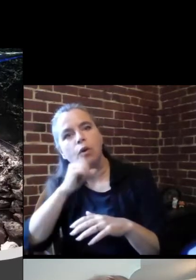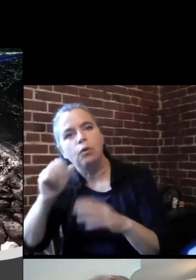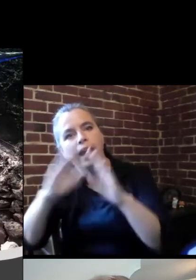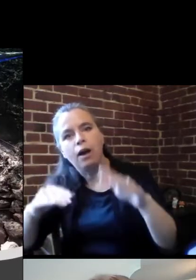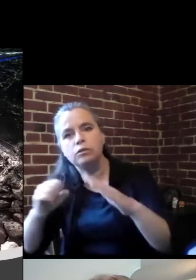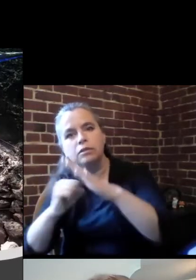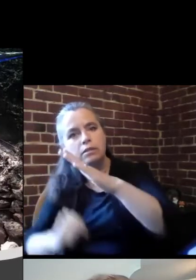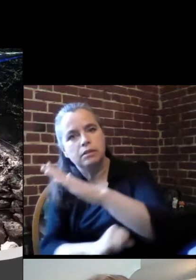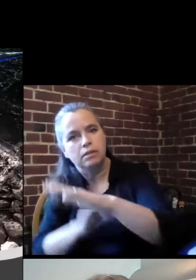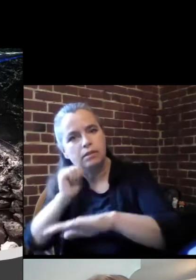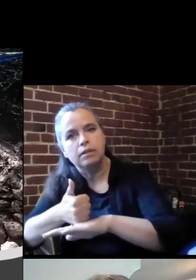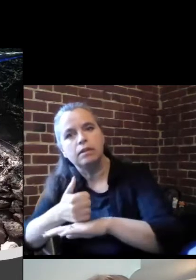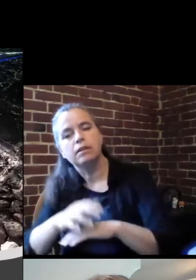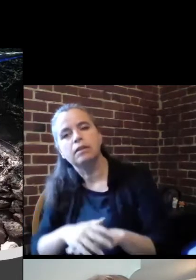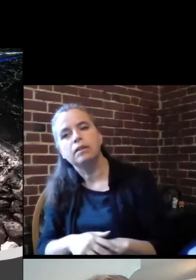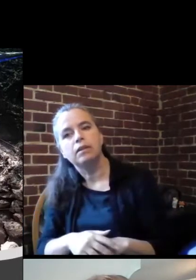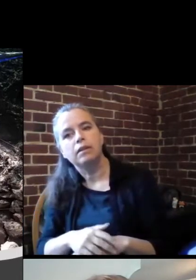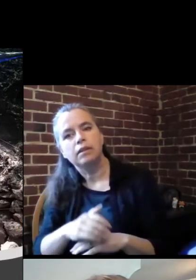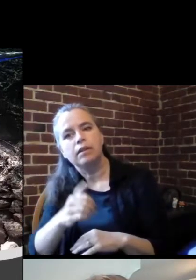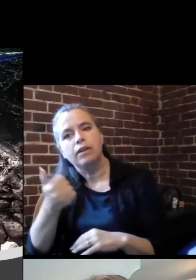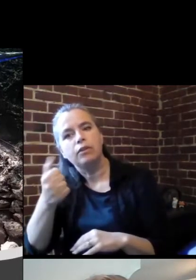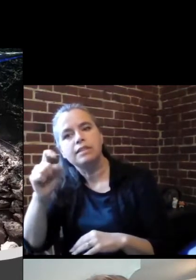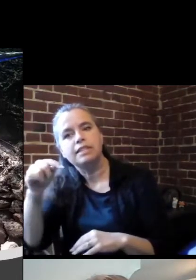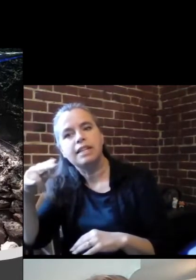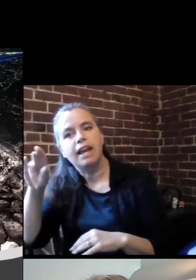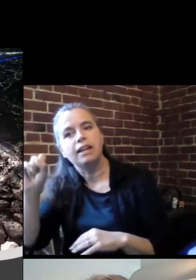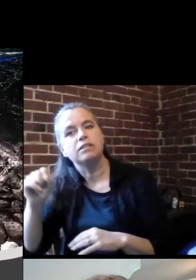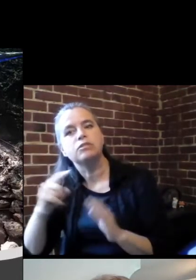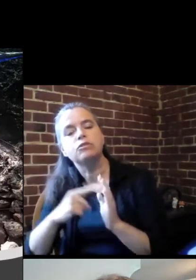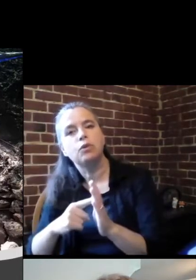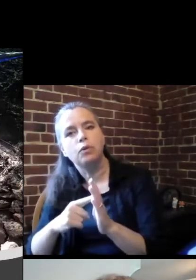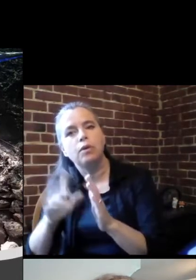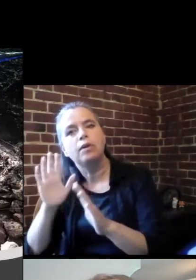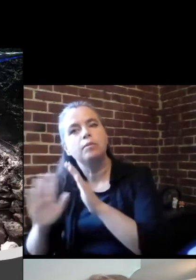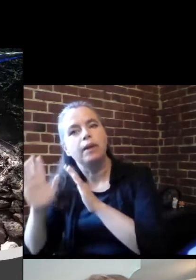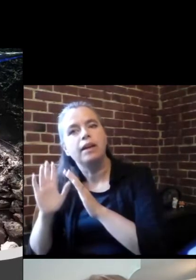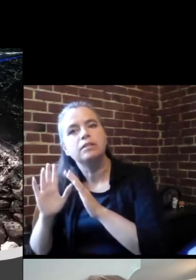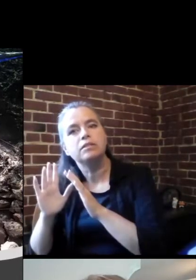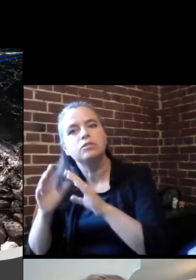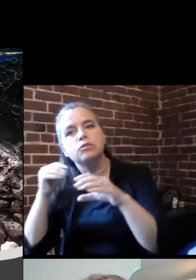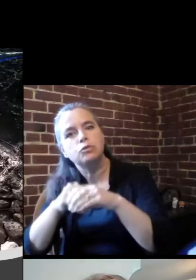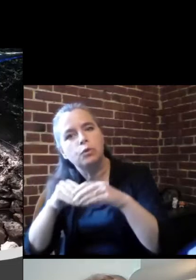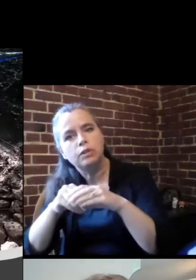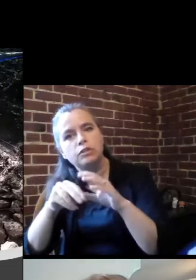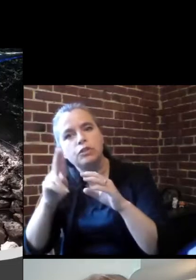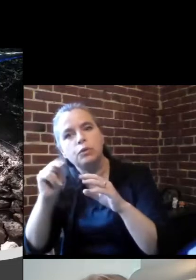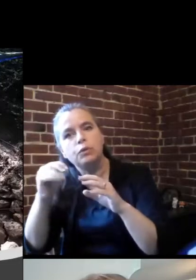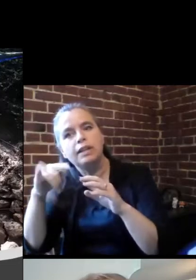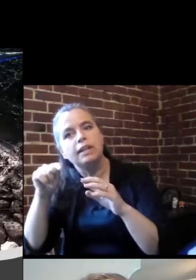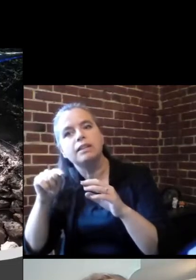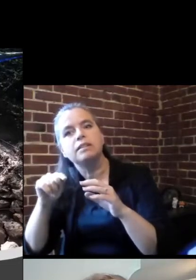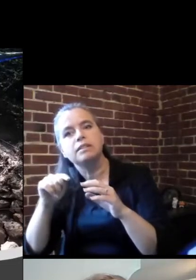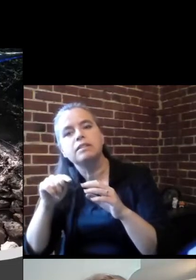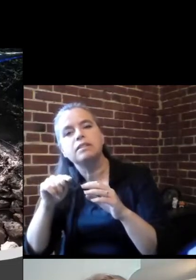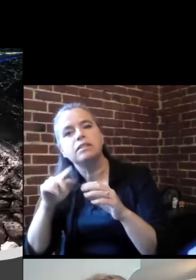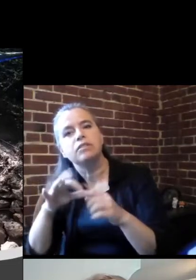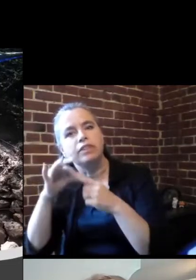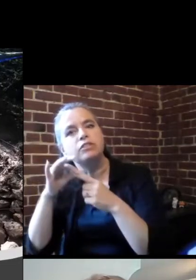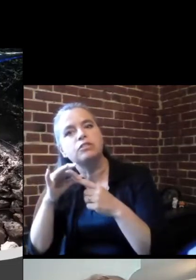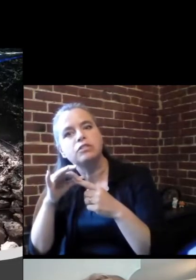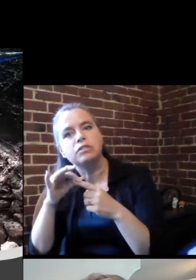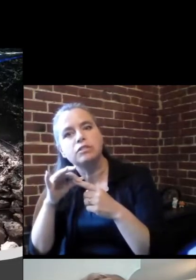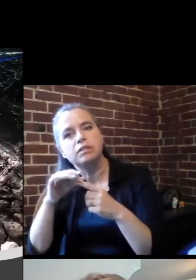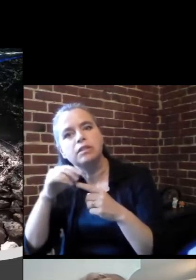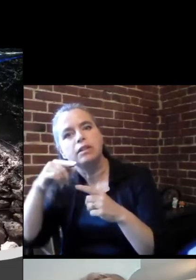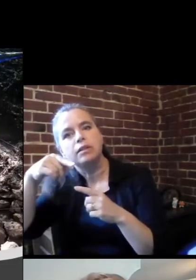Other stains in the house that indicate past storage units, storage features. Pits.